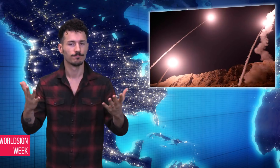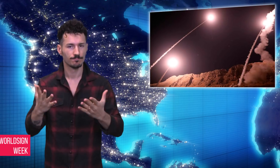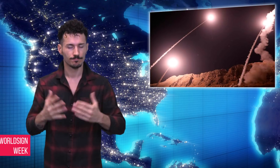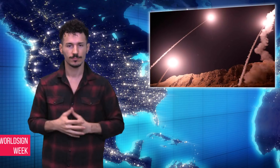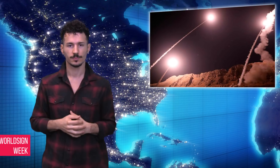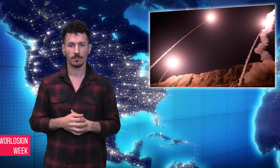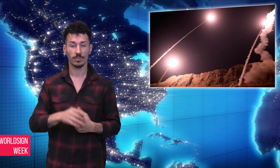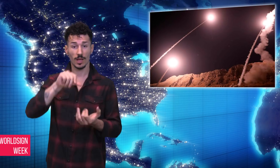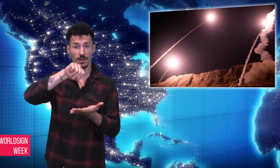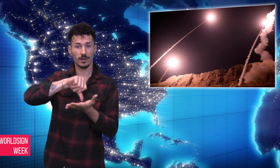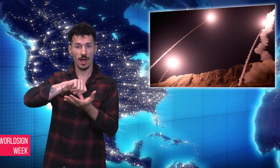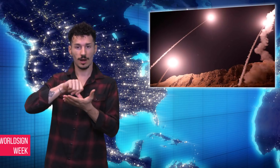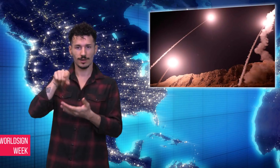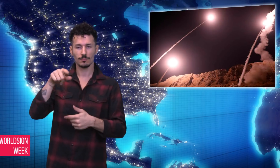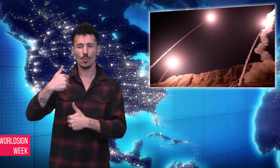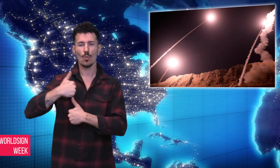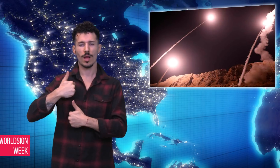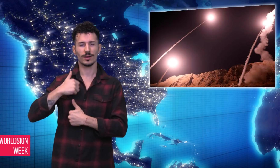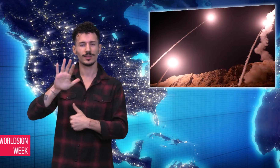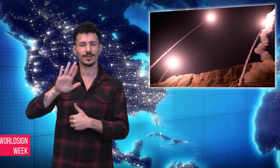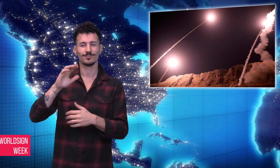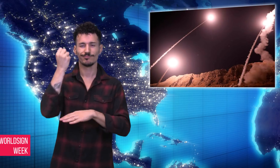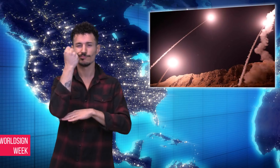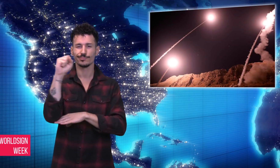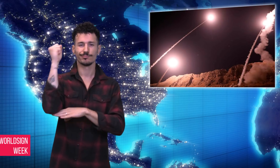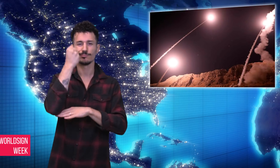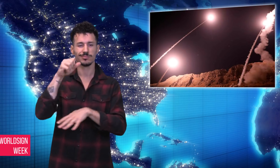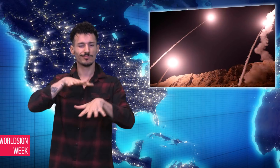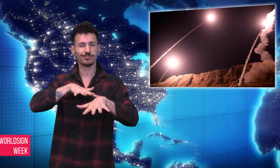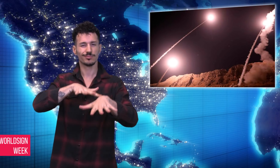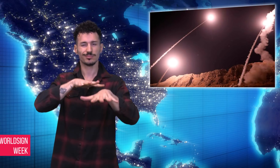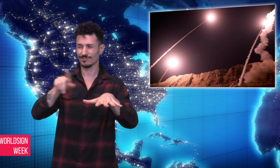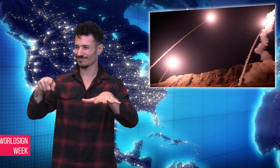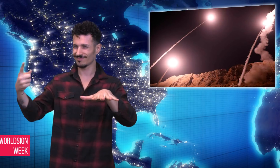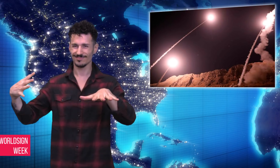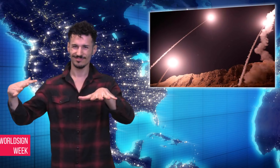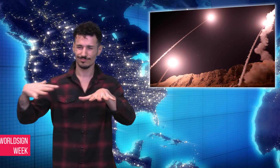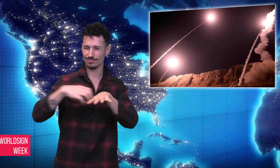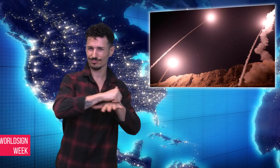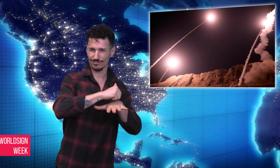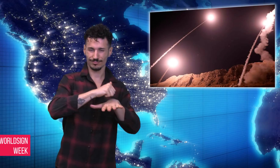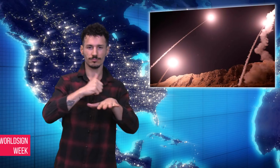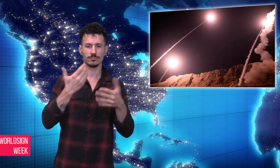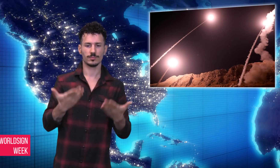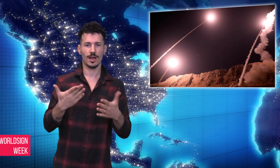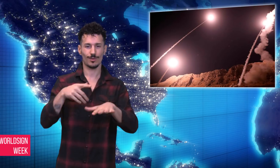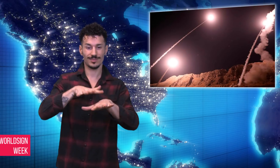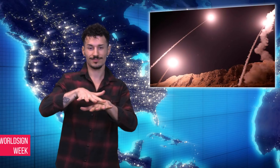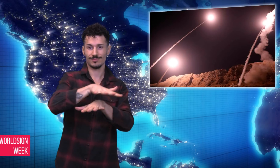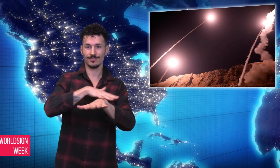Iran’s Revolutionary Guard launched six ballistic missiles